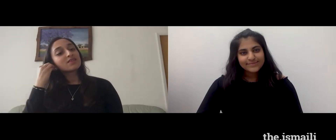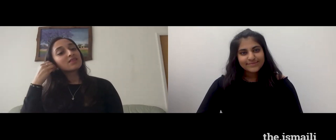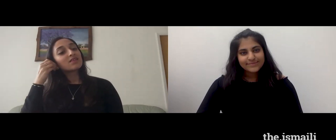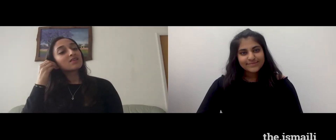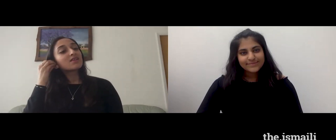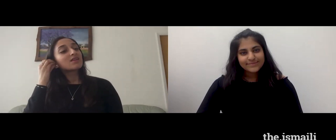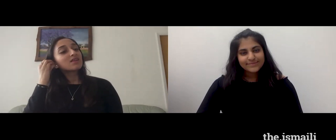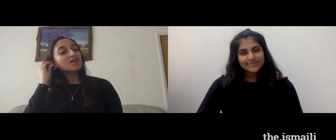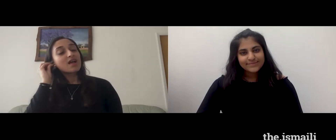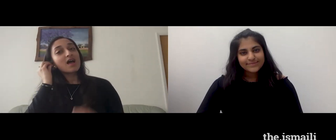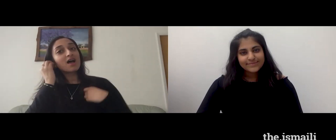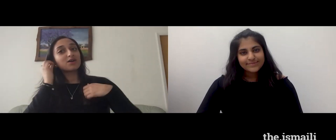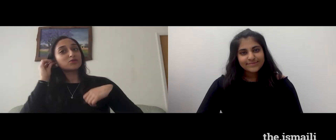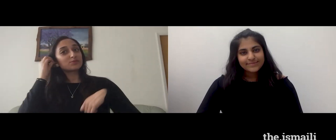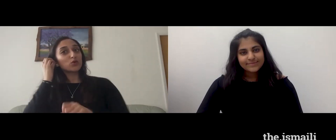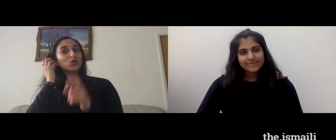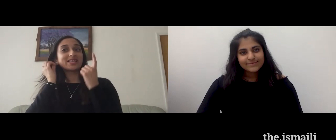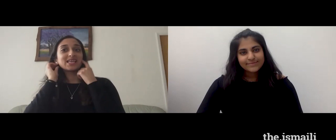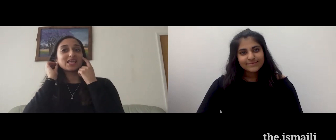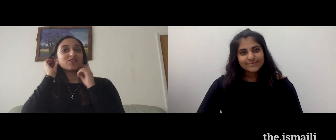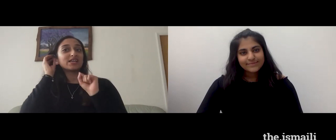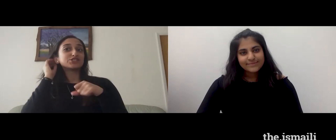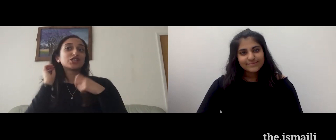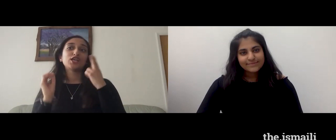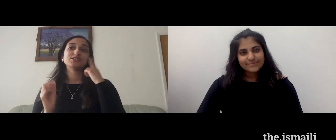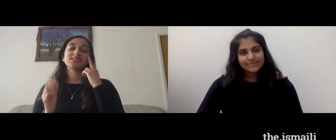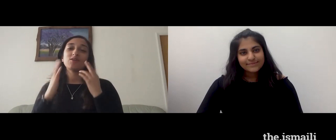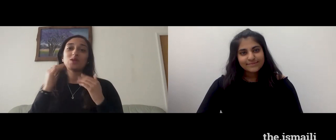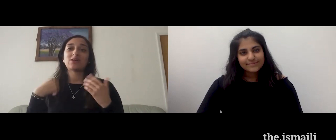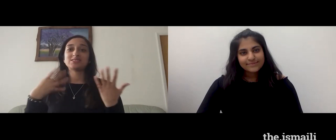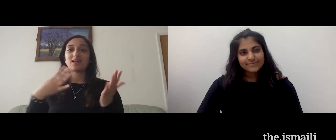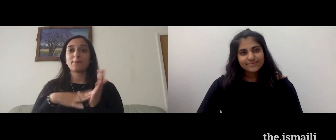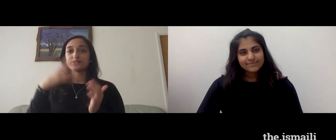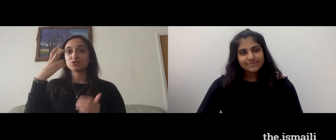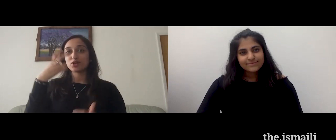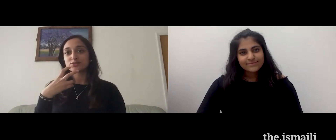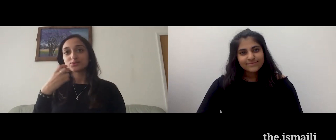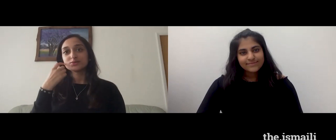I was born hearing and turned deaf when I was 9 months old.